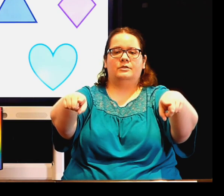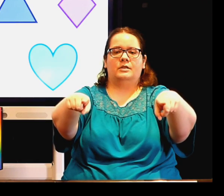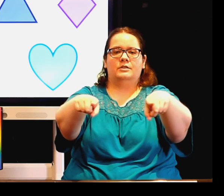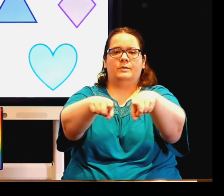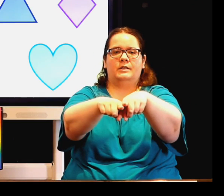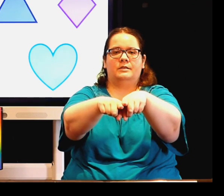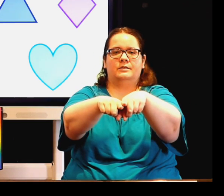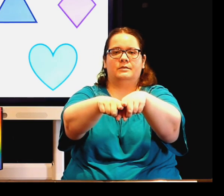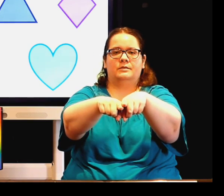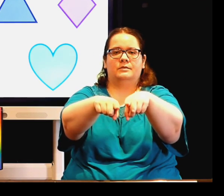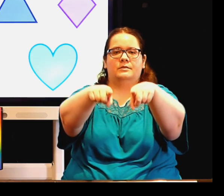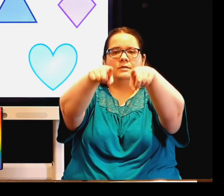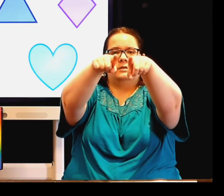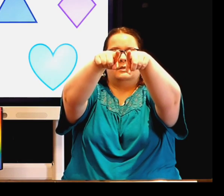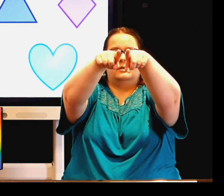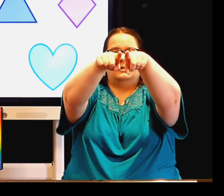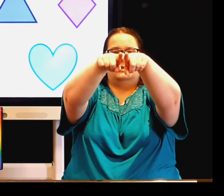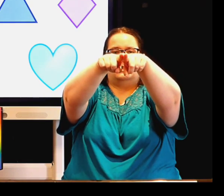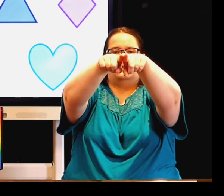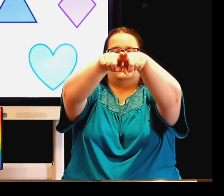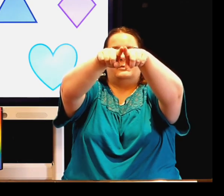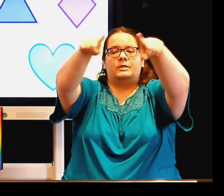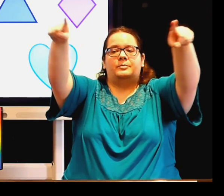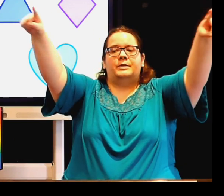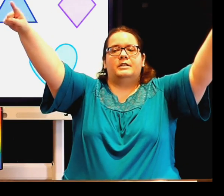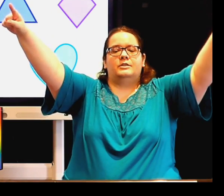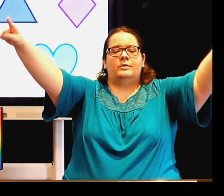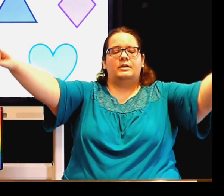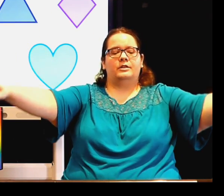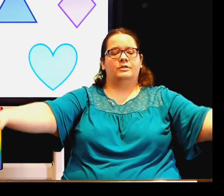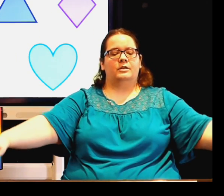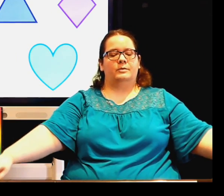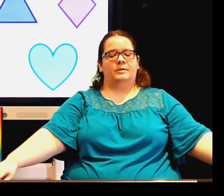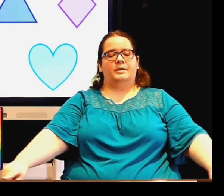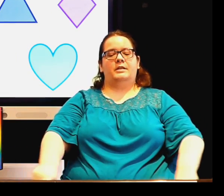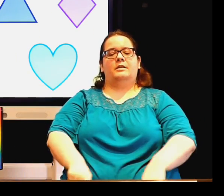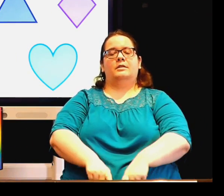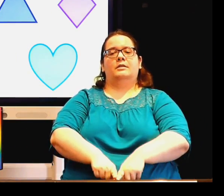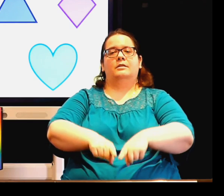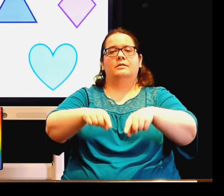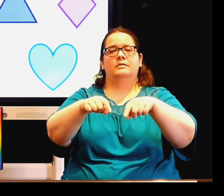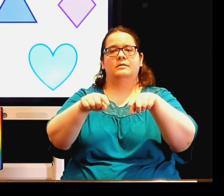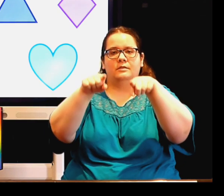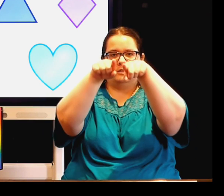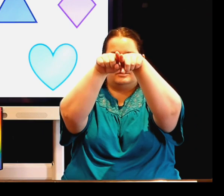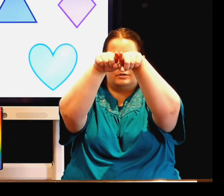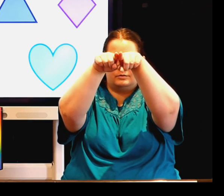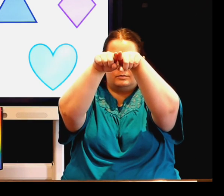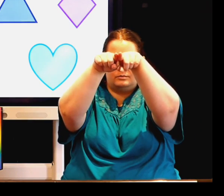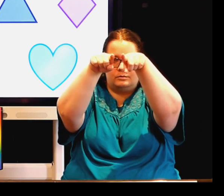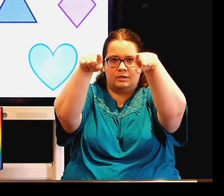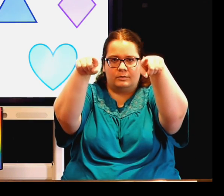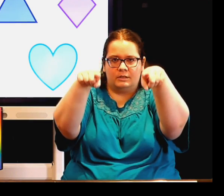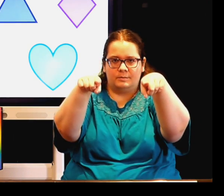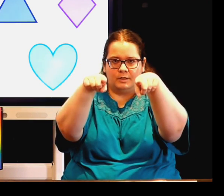to draw square. Now if you have a really big square, you can drop really big. Really small.